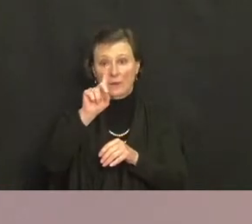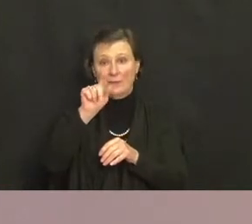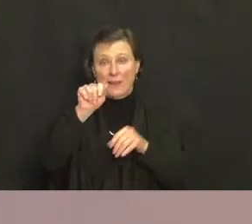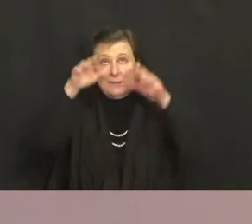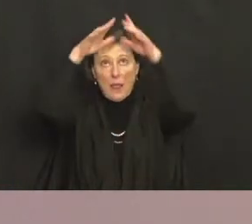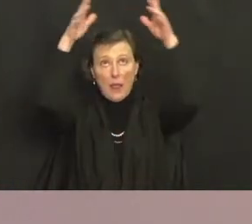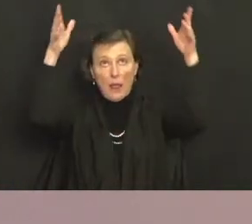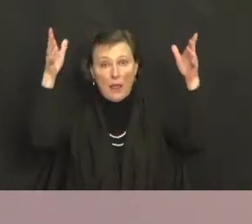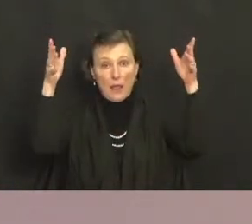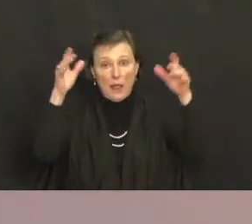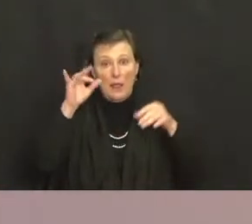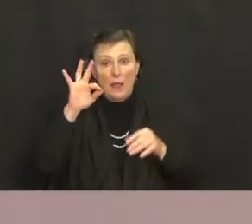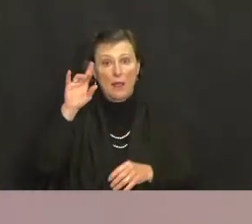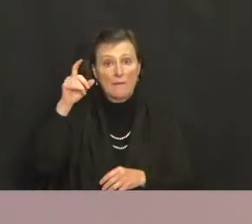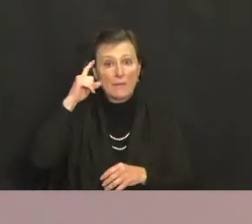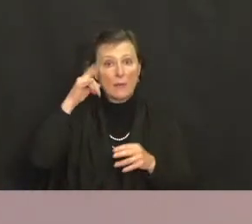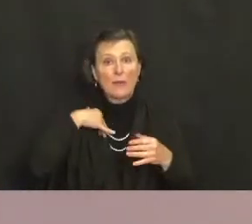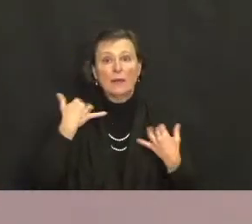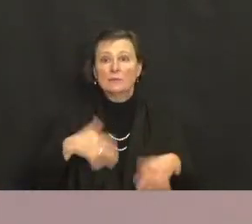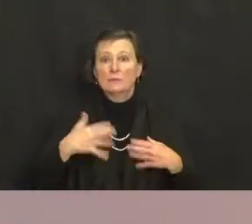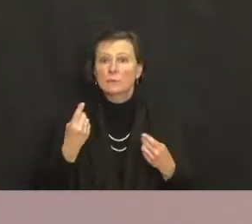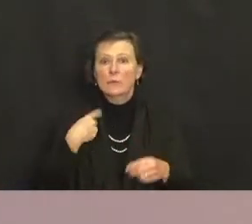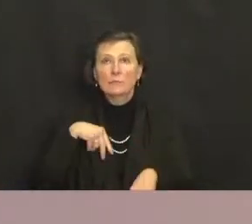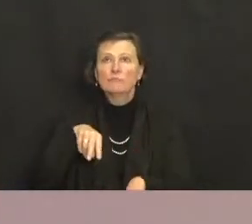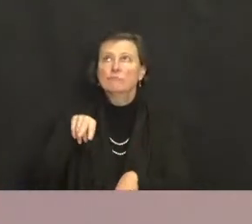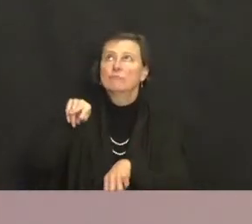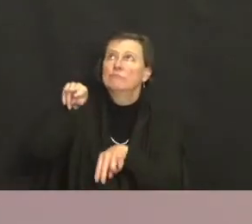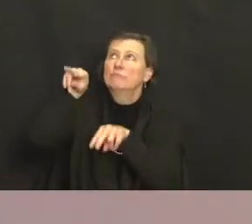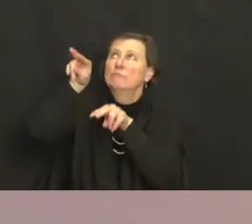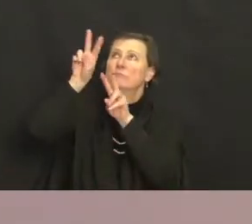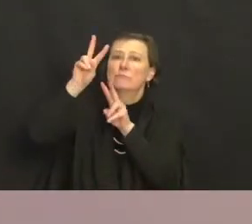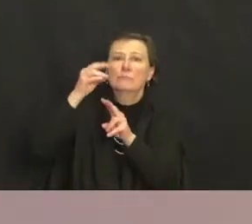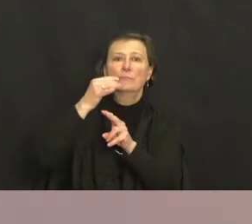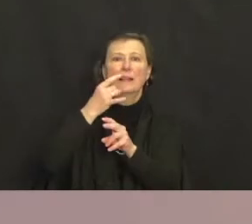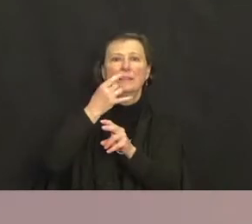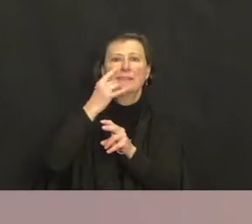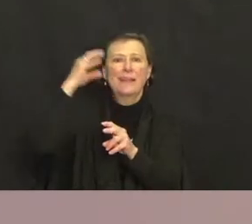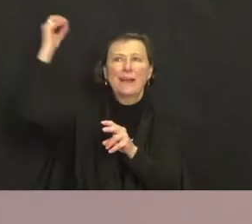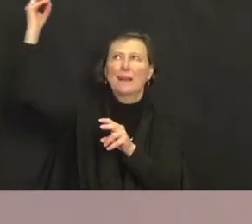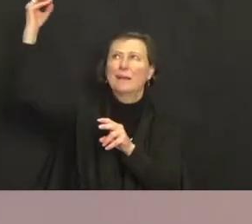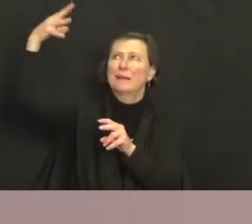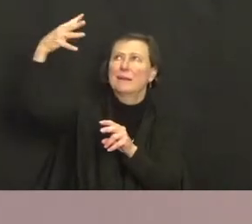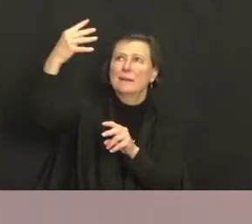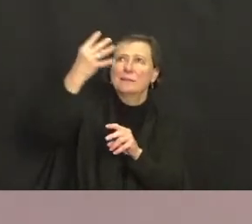And, I gazed up at the slanting shafts of sunlight, shining down on paintings of the